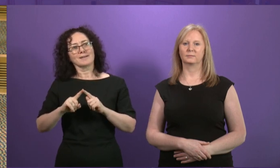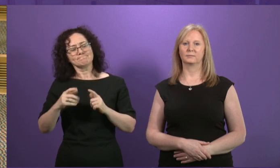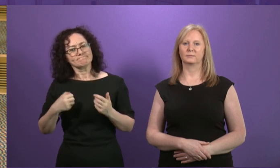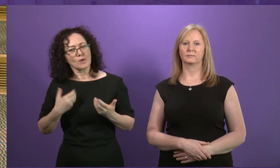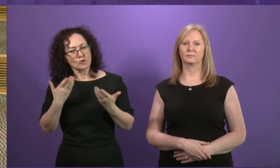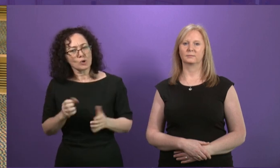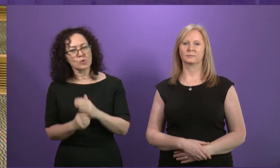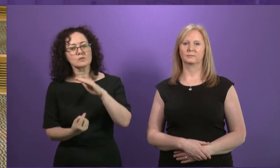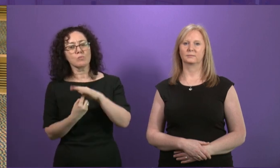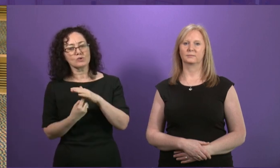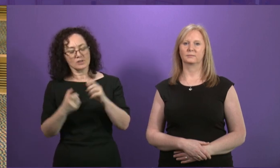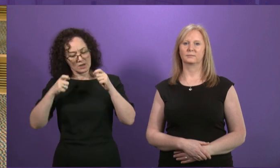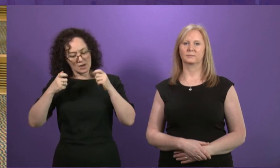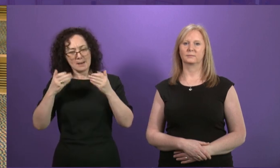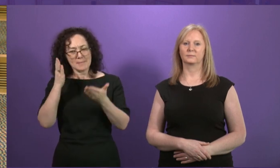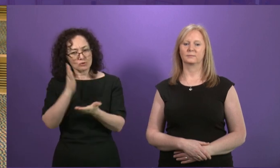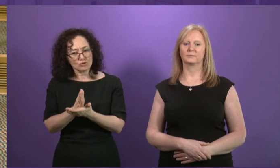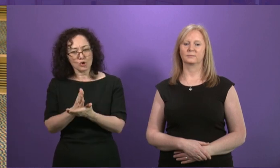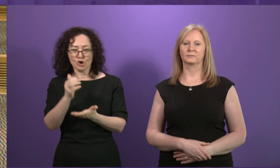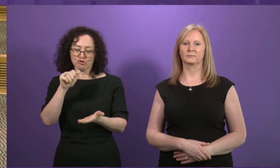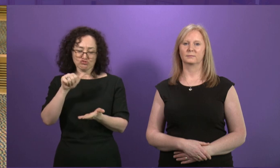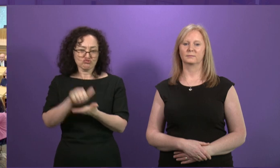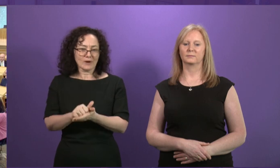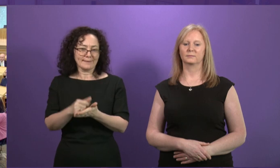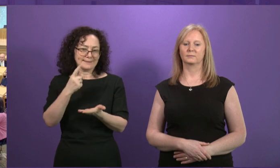to support the work that is being done to ensure that that happens.